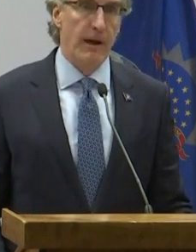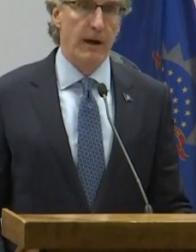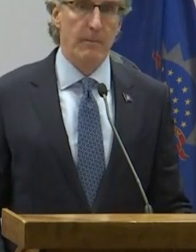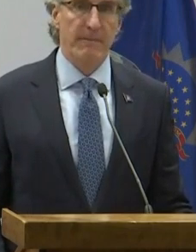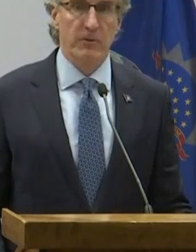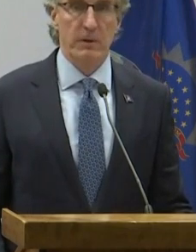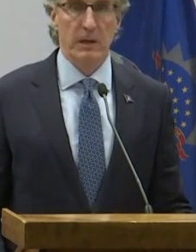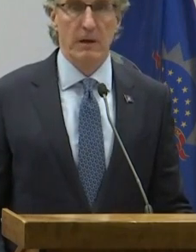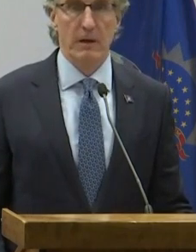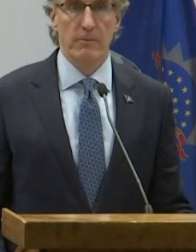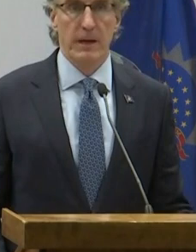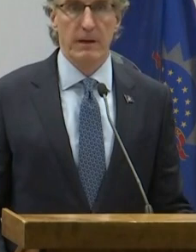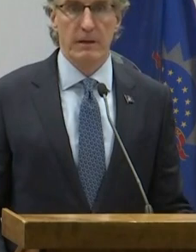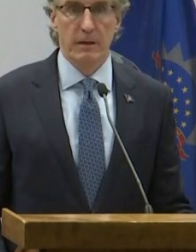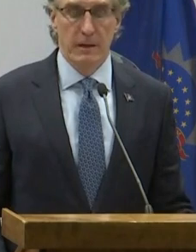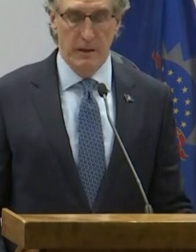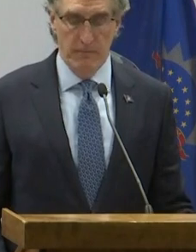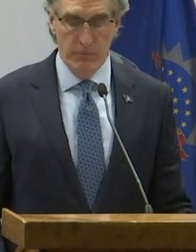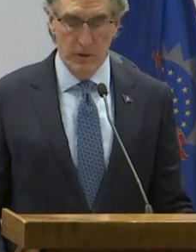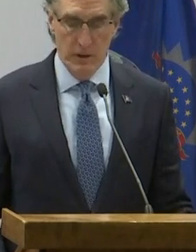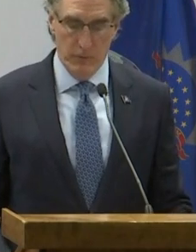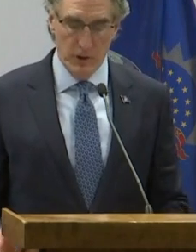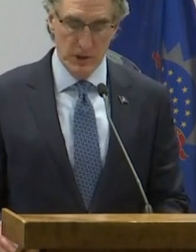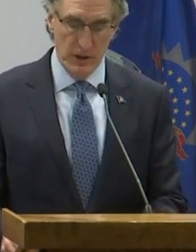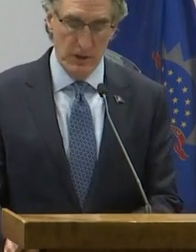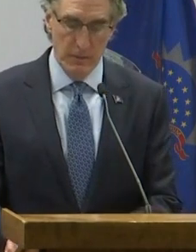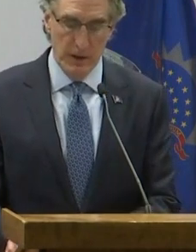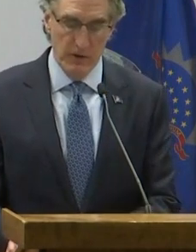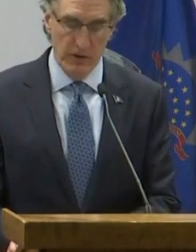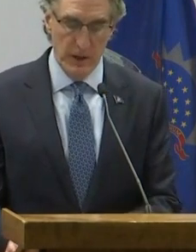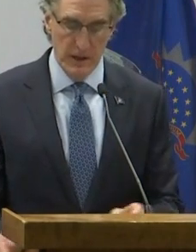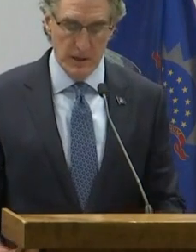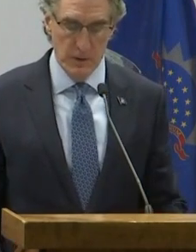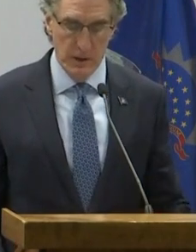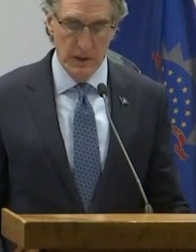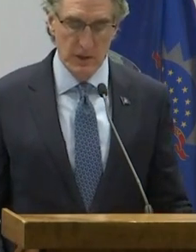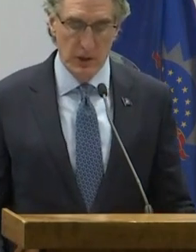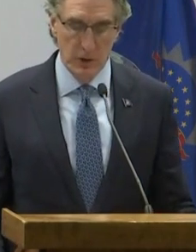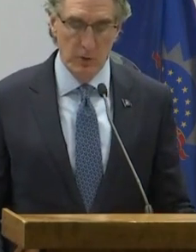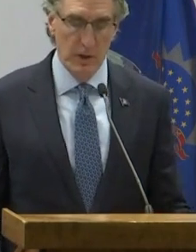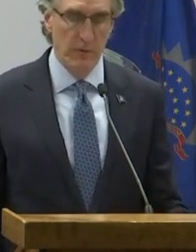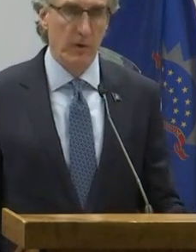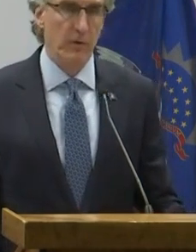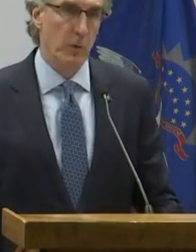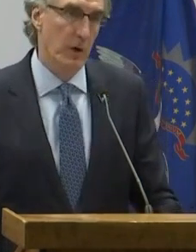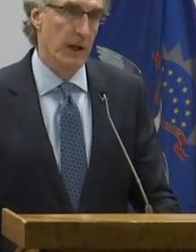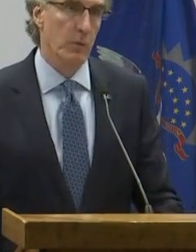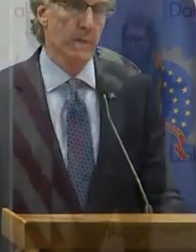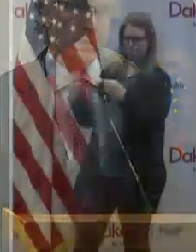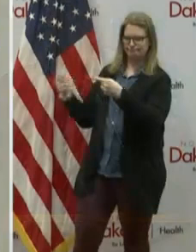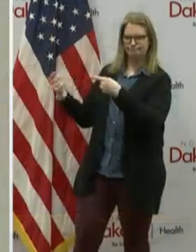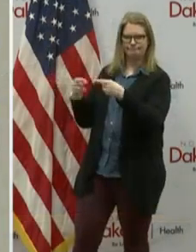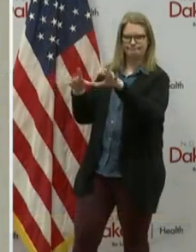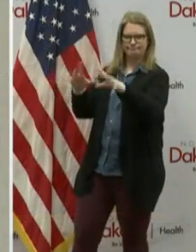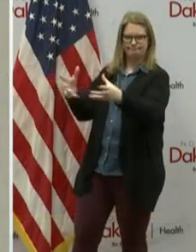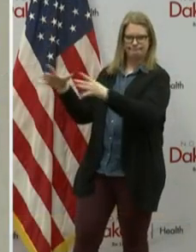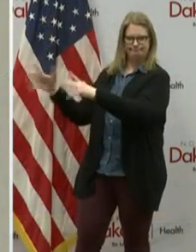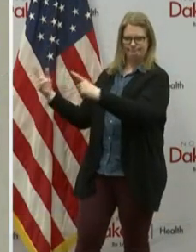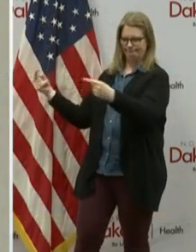BOTH OF THEM WERE ON FIRST-COME FIRST-SERVE AND THE MONEY IS GONE. A BILL RIGHT NOW THAT IS BEING